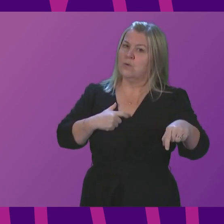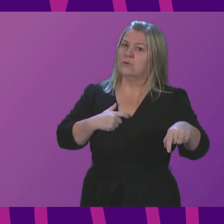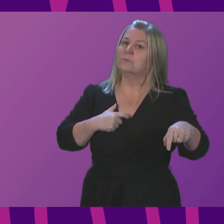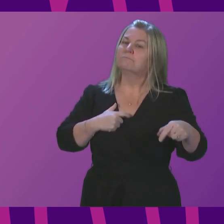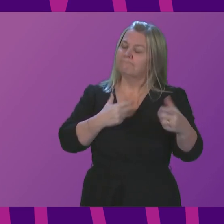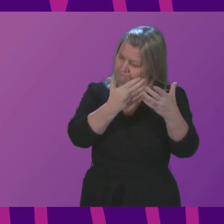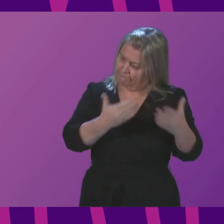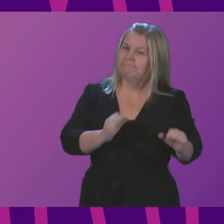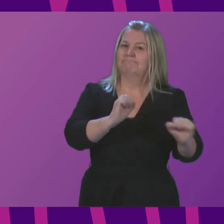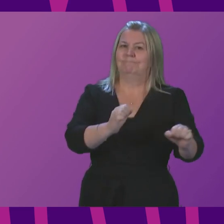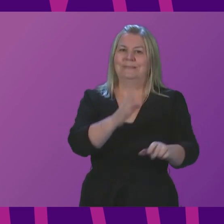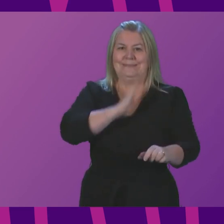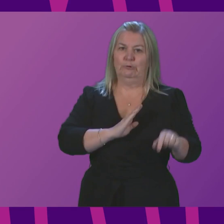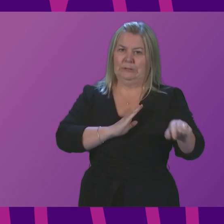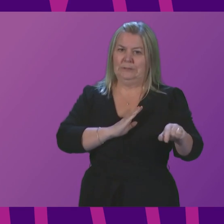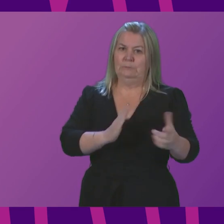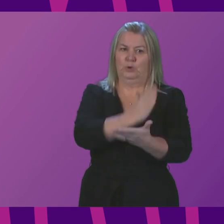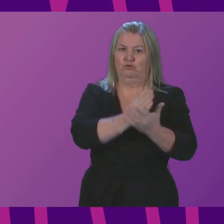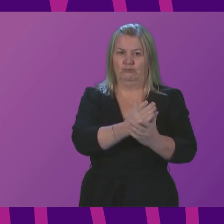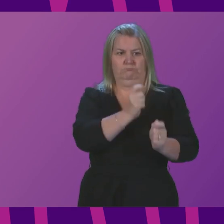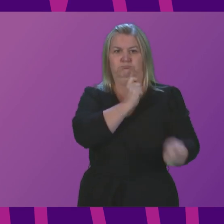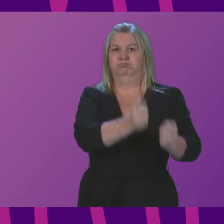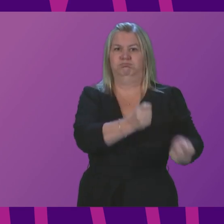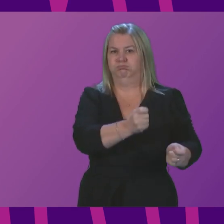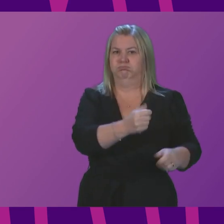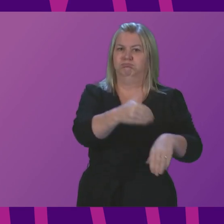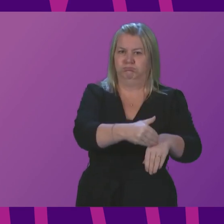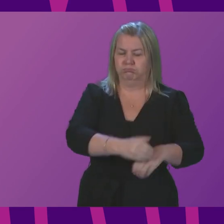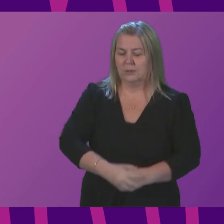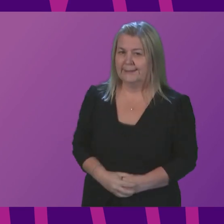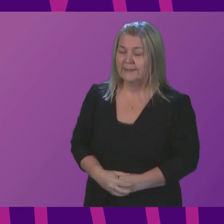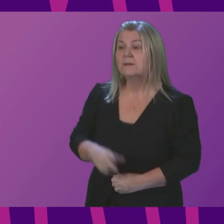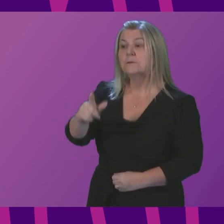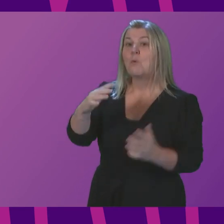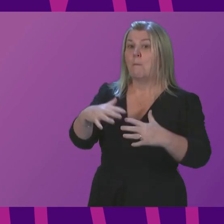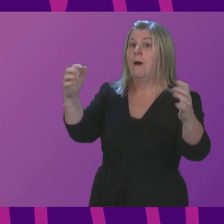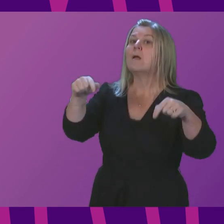to convictions. I believe that the Scottish Government and Parliament are taking important steps forward,